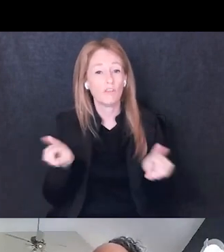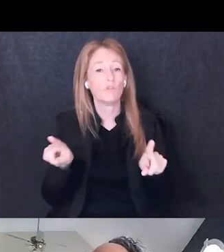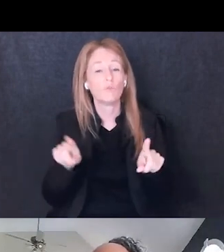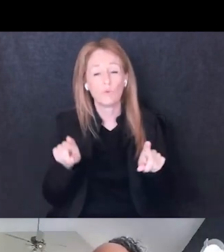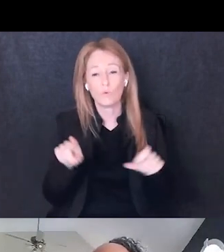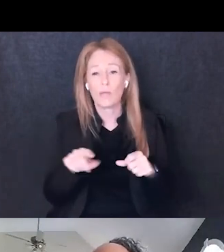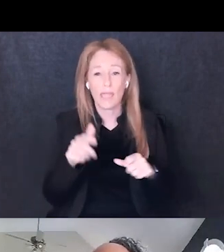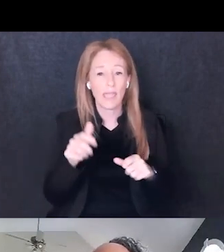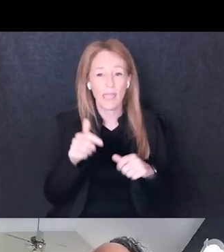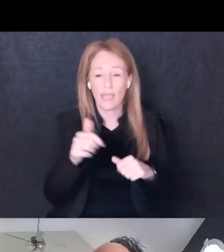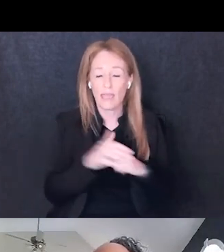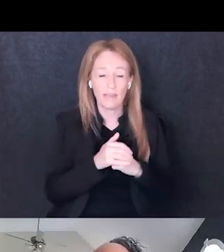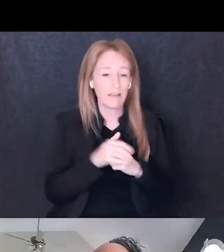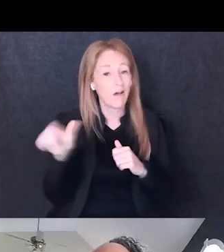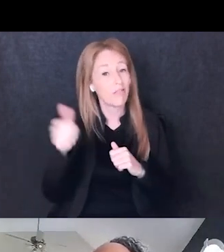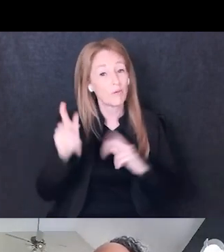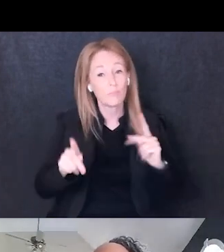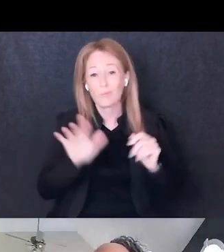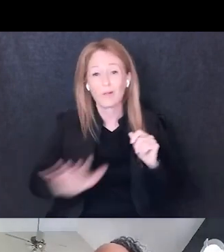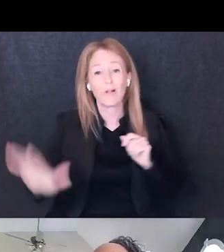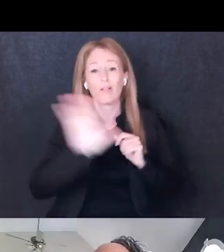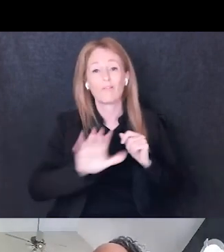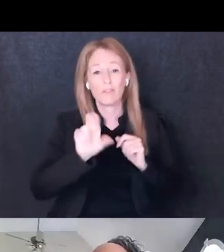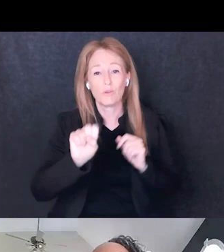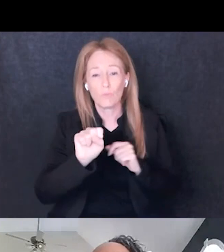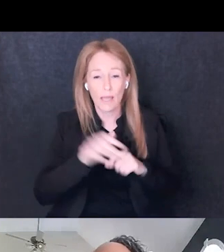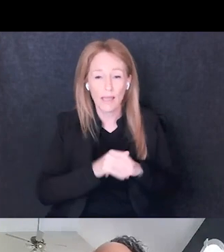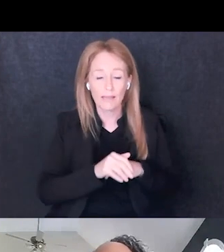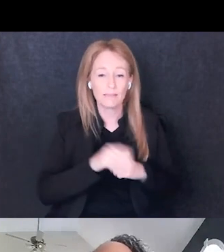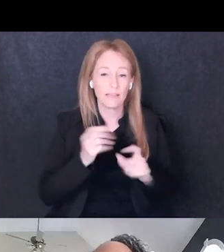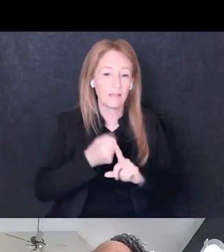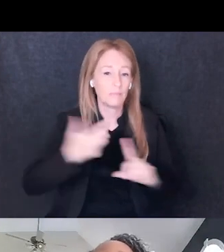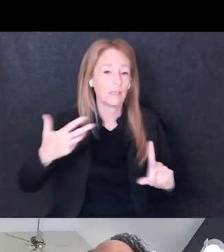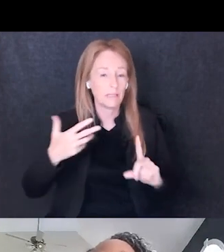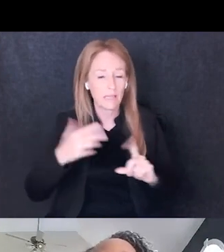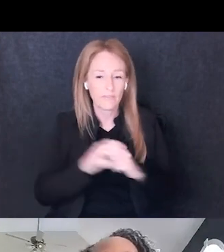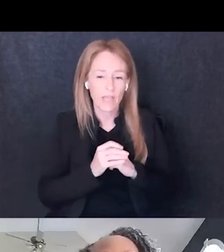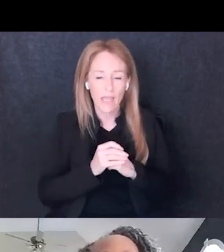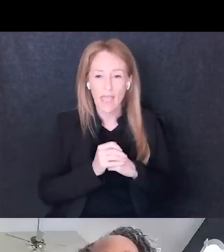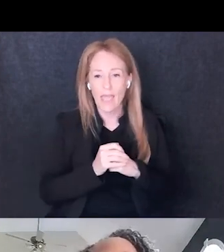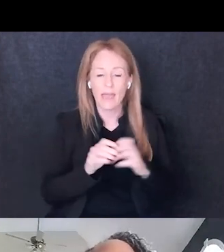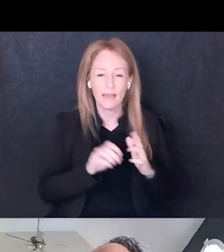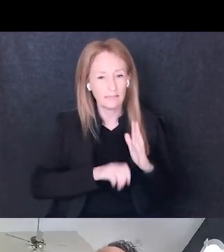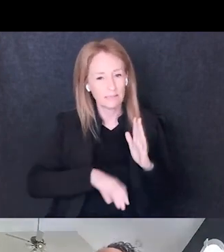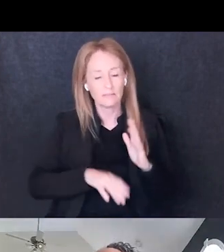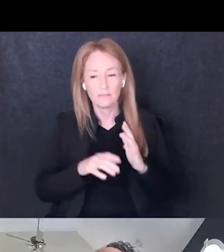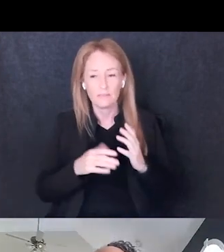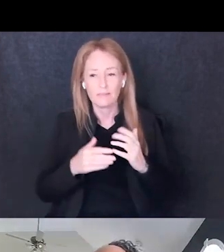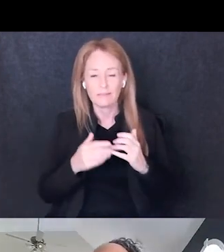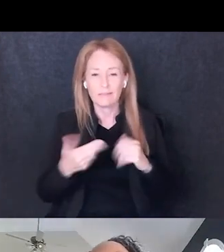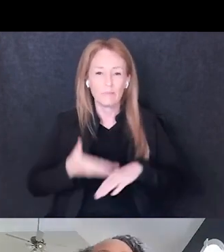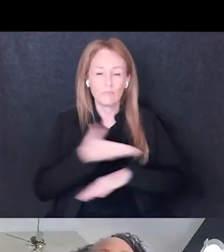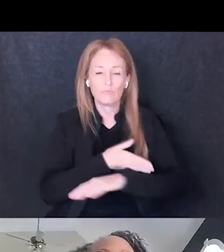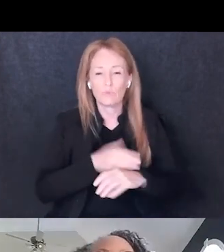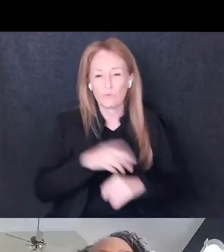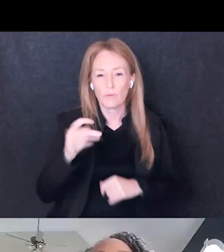COUNTRY TO HELP BUILD OUT PILLARS 2 AND 3 OF 988, SOMEONE TO RESPOND